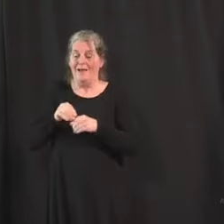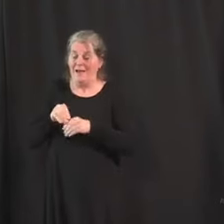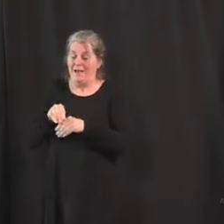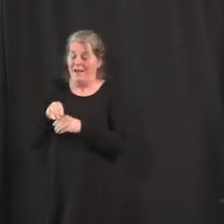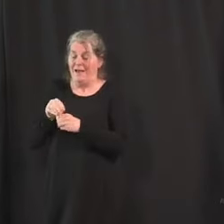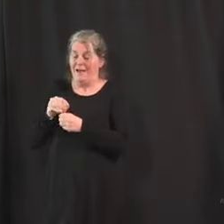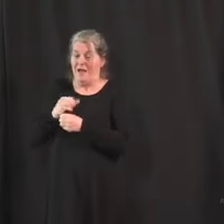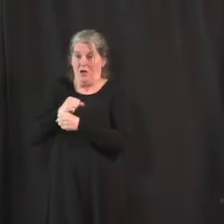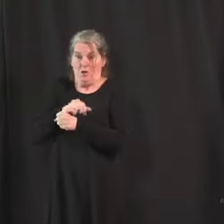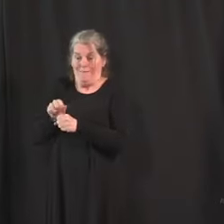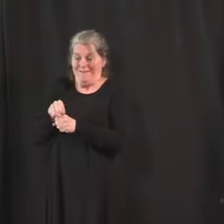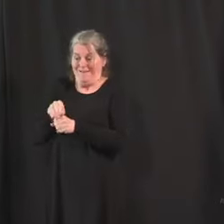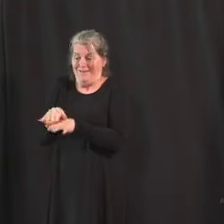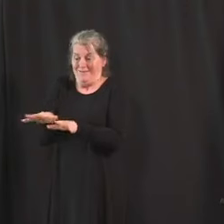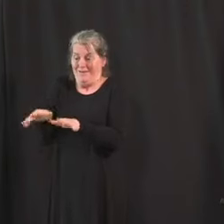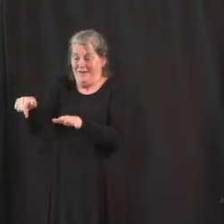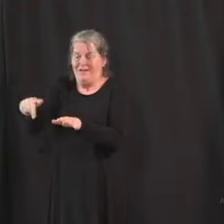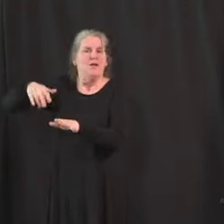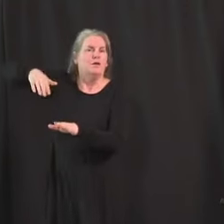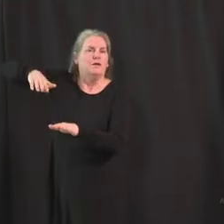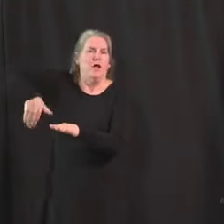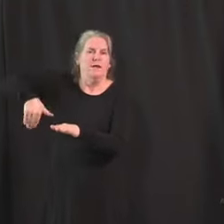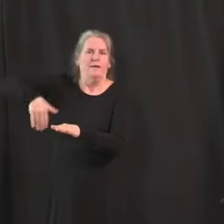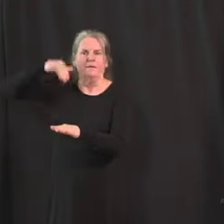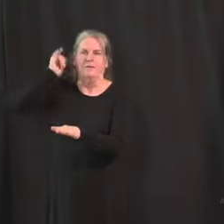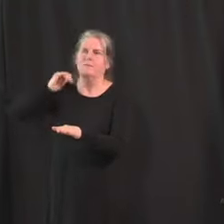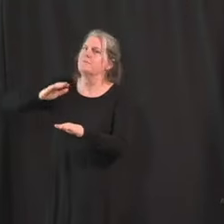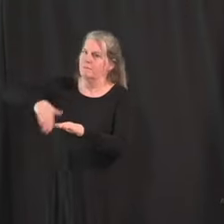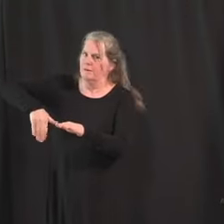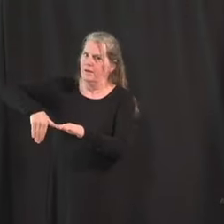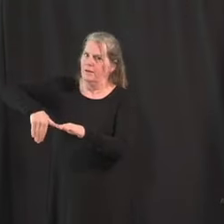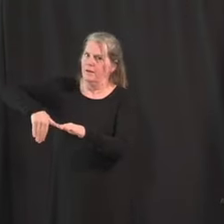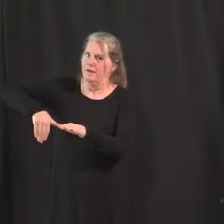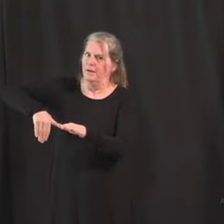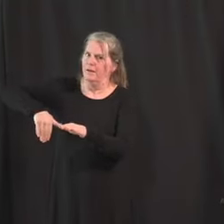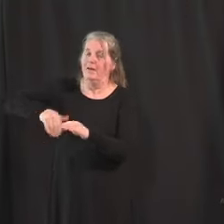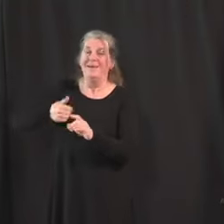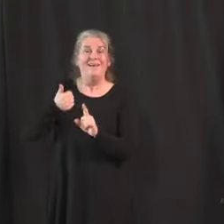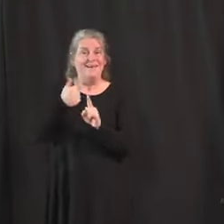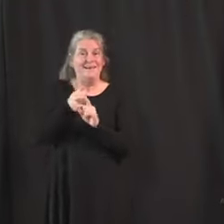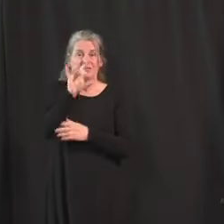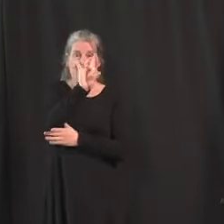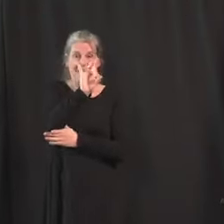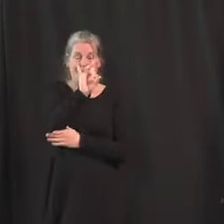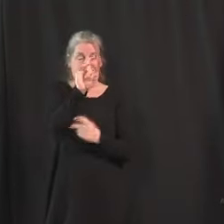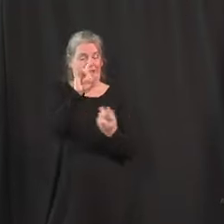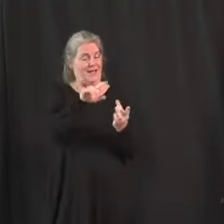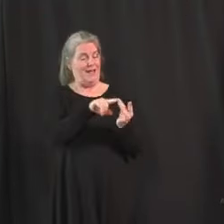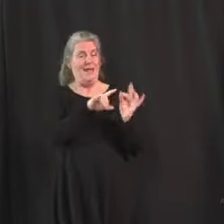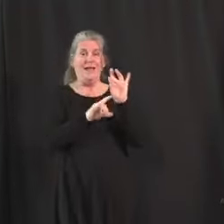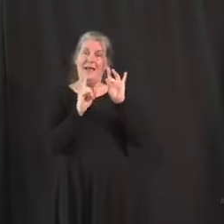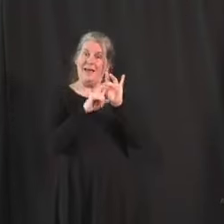AND WE ARE PLEASED THAT TO DATE ALL OF OUR CONFIRMED CASES ARE EITHER IMPORTED OR CONNECTED TO